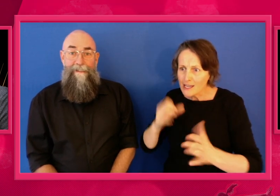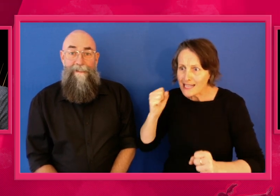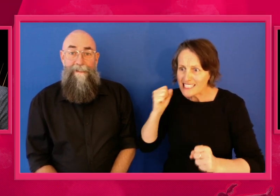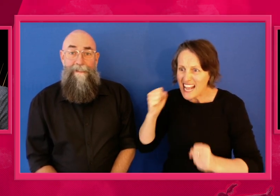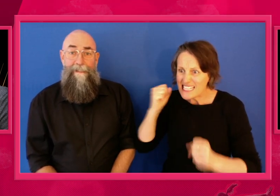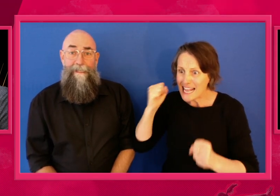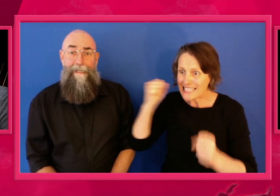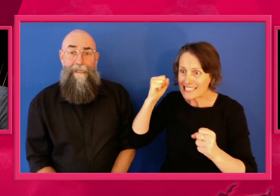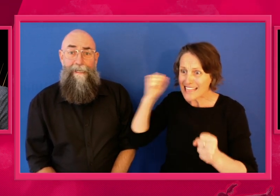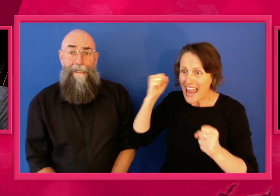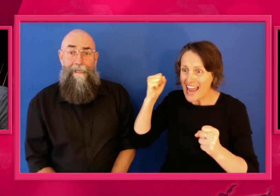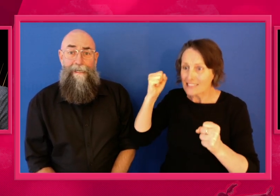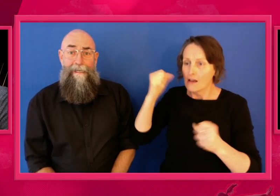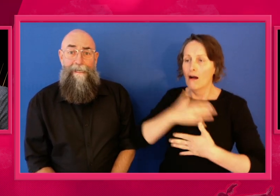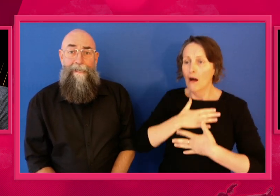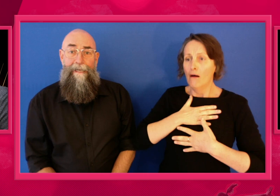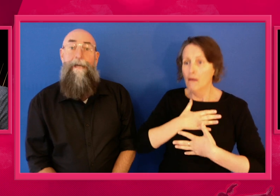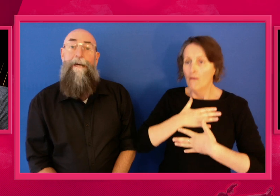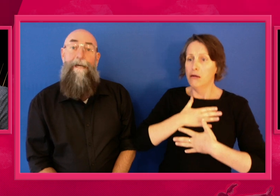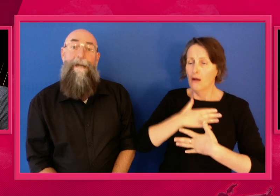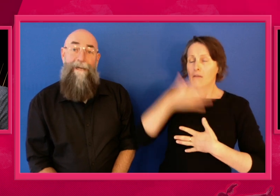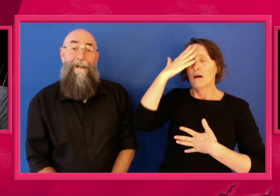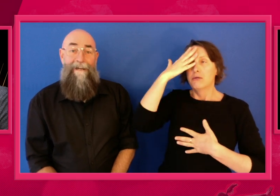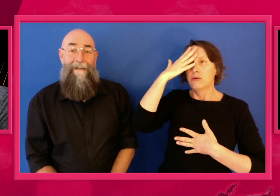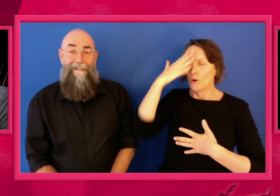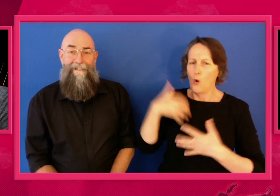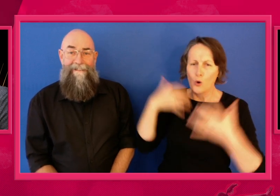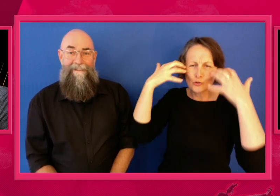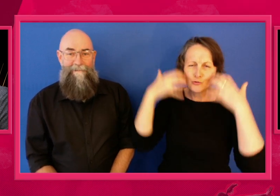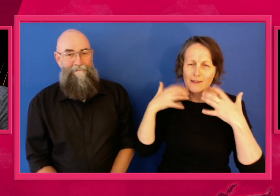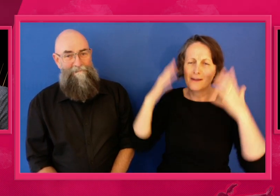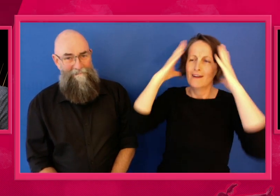been cheering. Oh, the last five, well done Popham. You Little Ripper! Oh god.